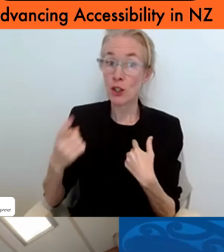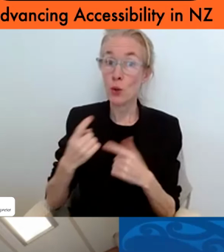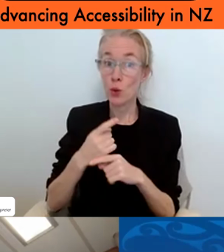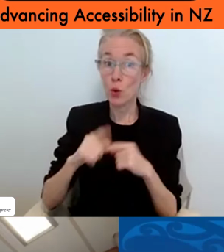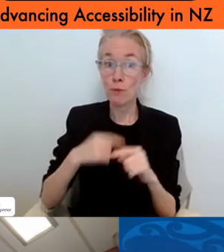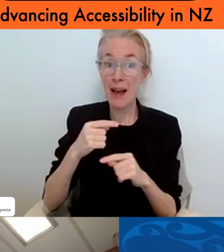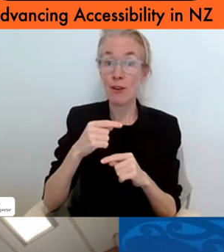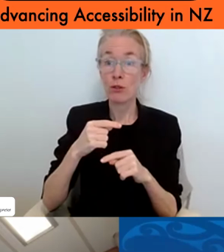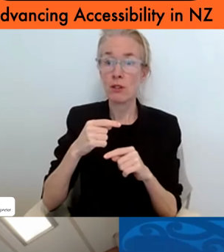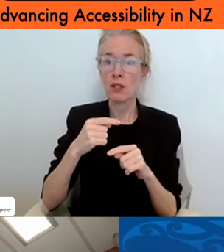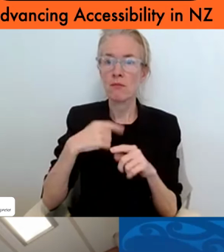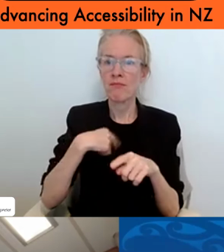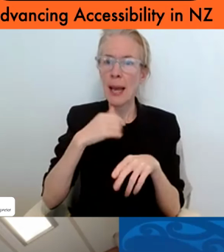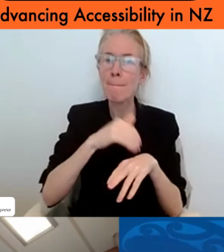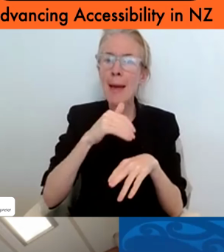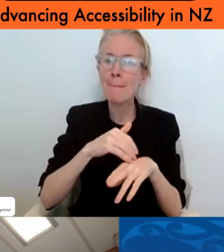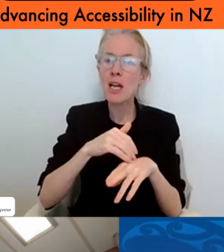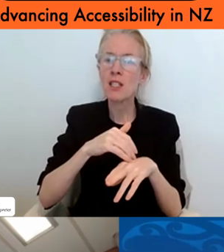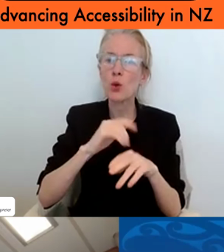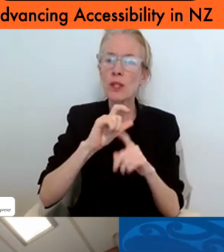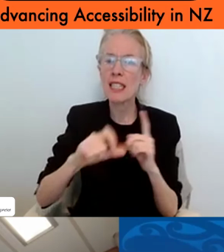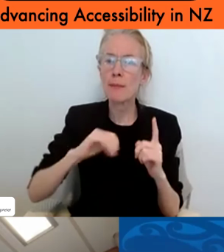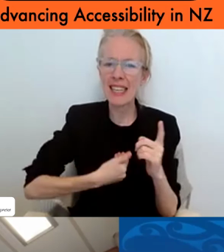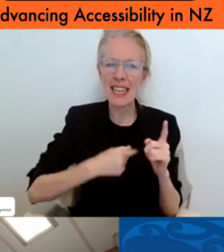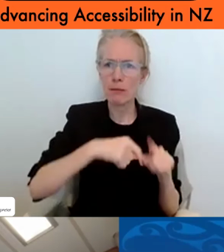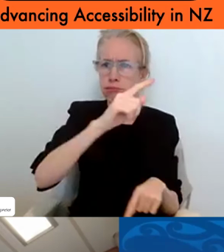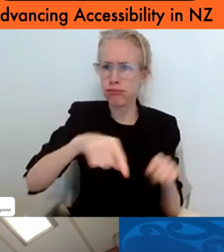ways, because we don't often see that, so thank you. We've got some